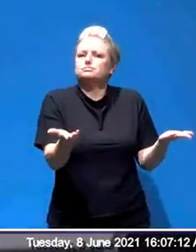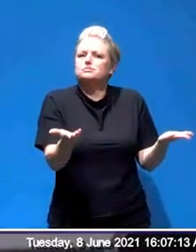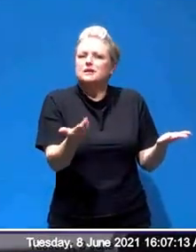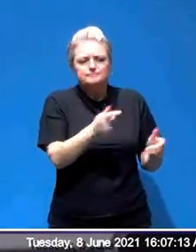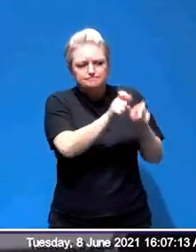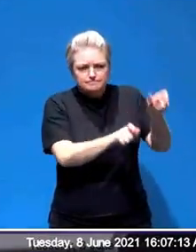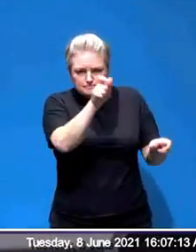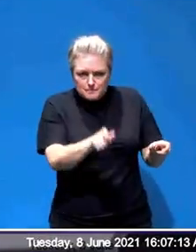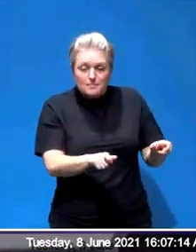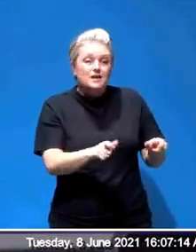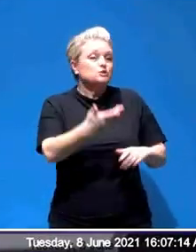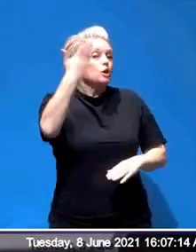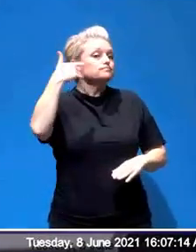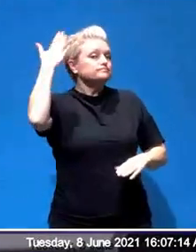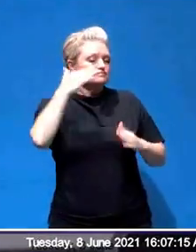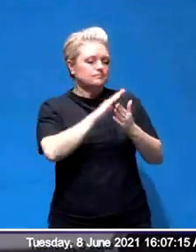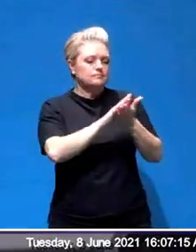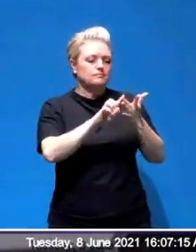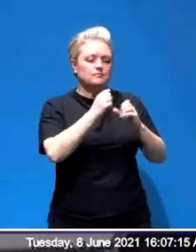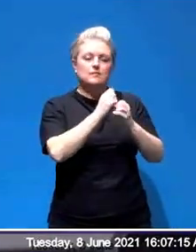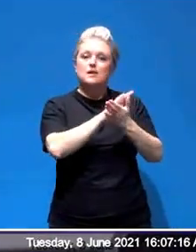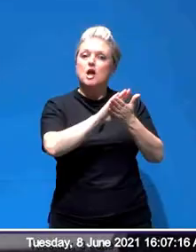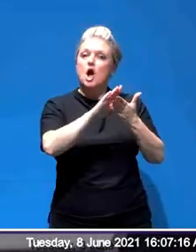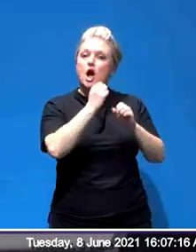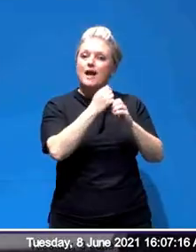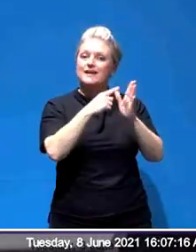Park, the last remaining institution, one of the things that we did was we